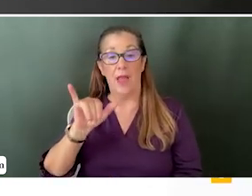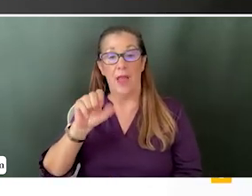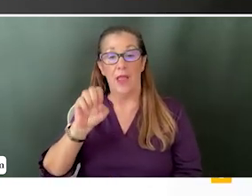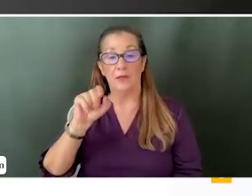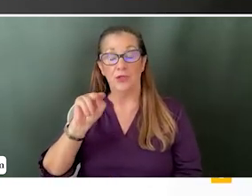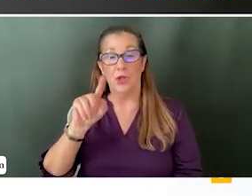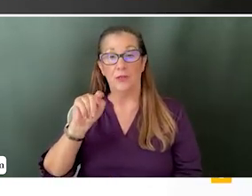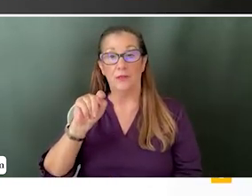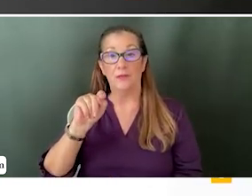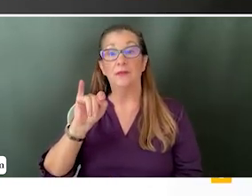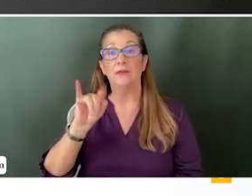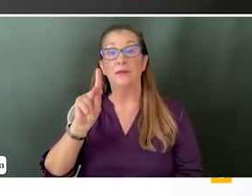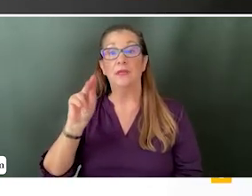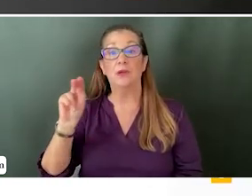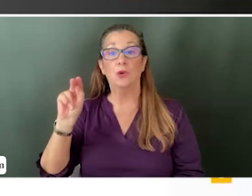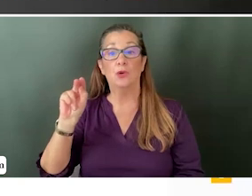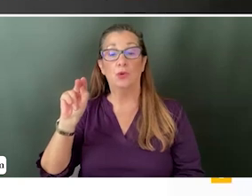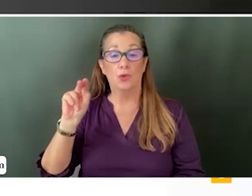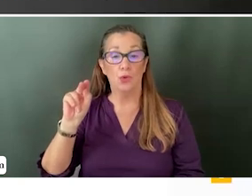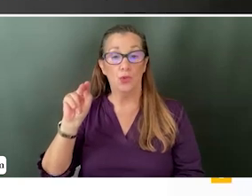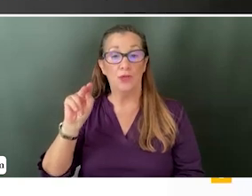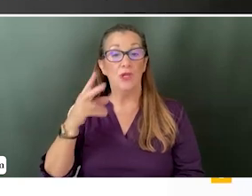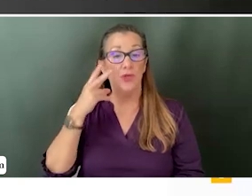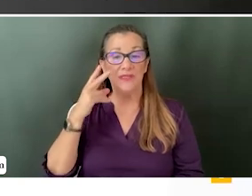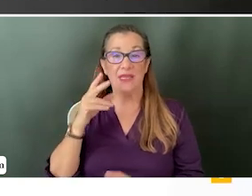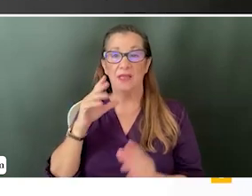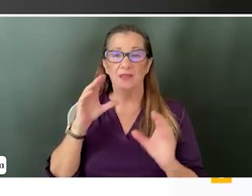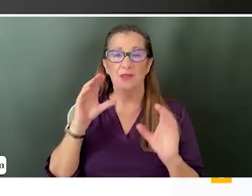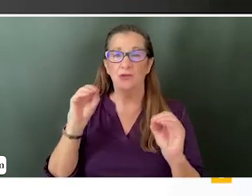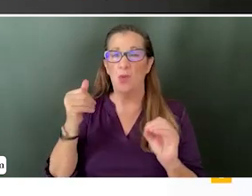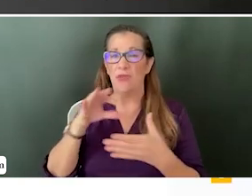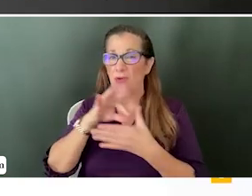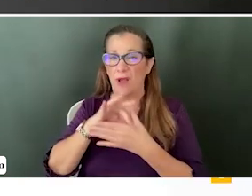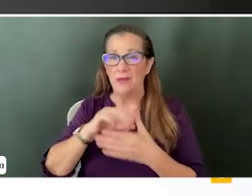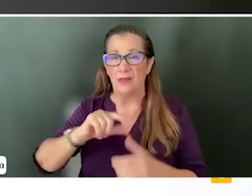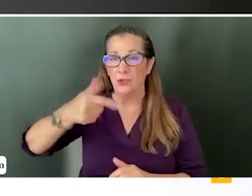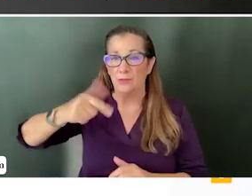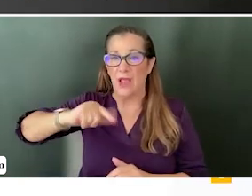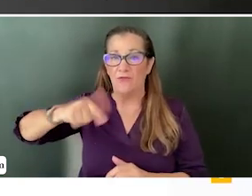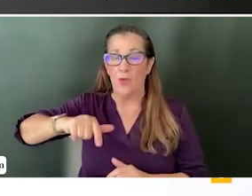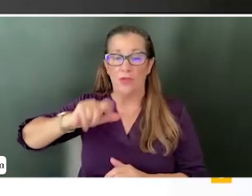And you will see there is no other content. It just goes back and forth. So that image is present.